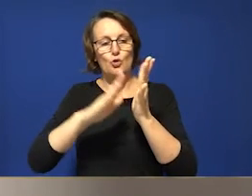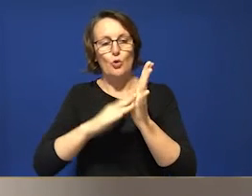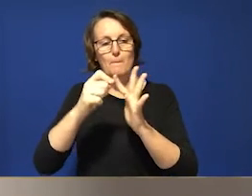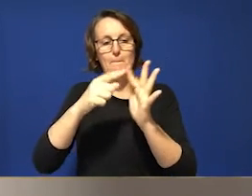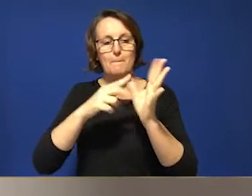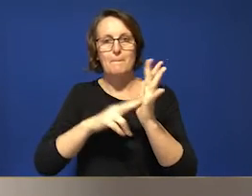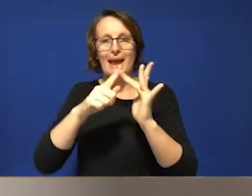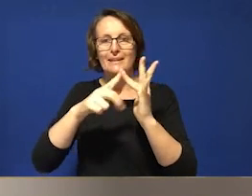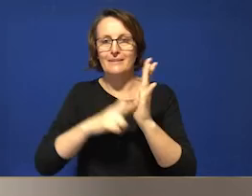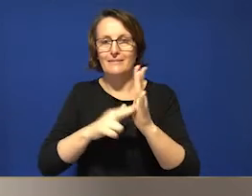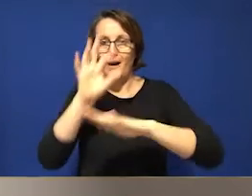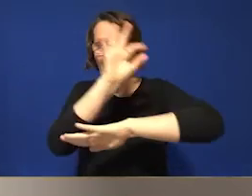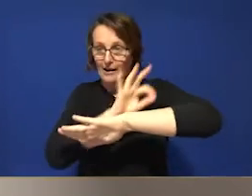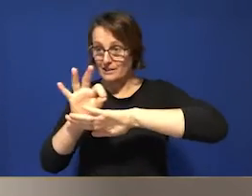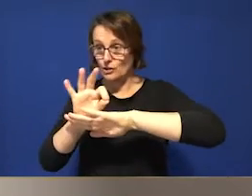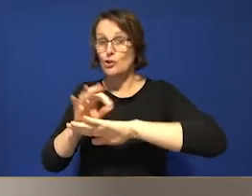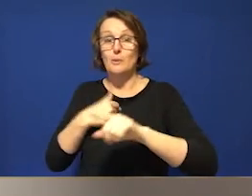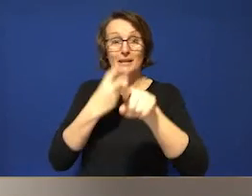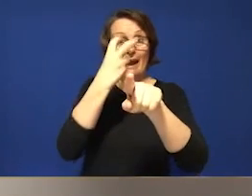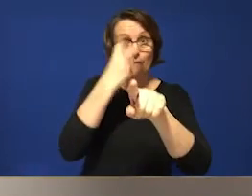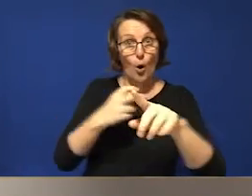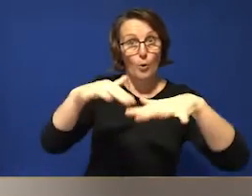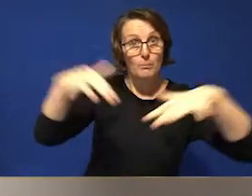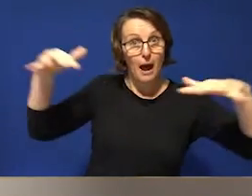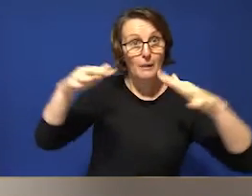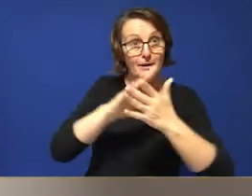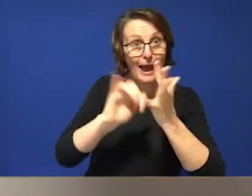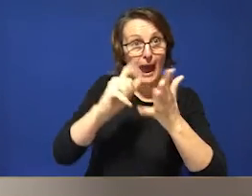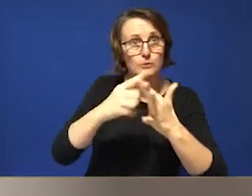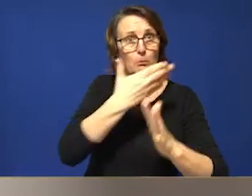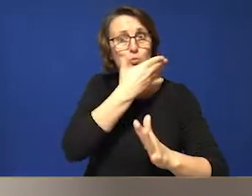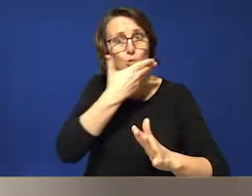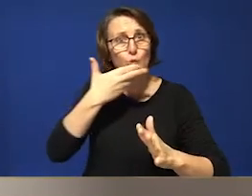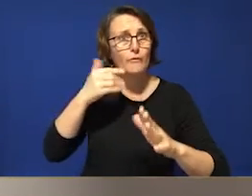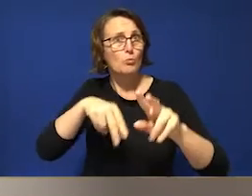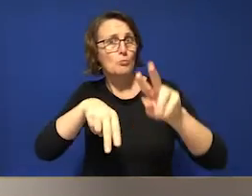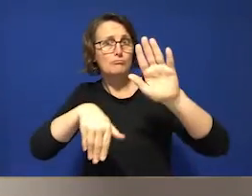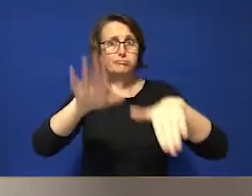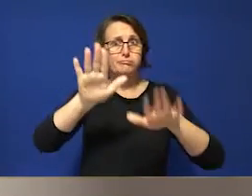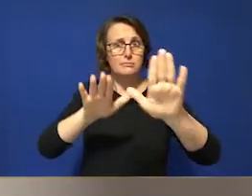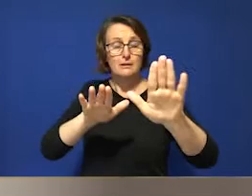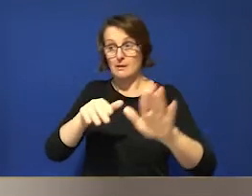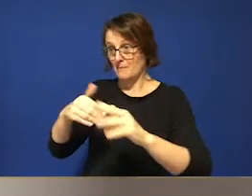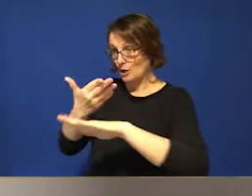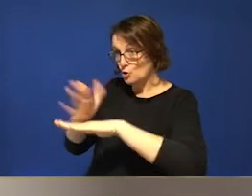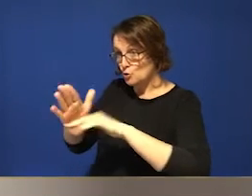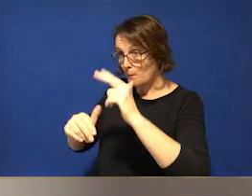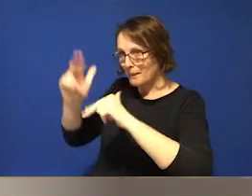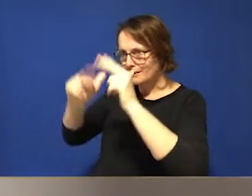where the task here to build a contemporary building in the shadow of such a grand and beautiful building as parliament housing complete as it is,